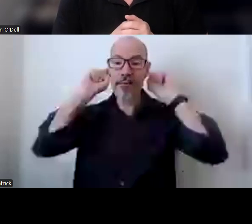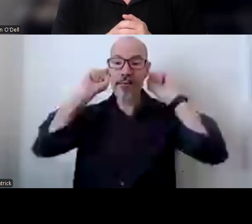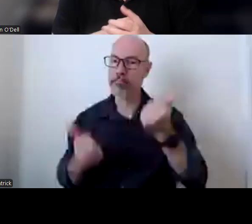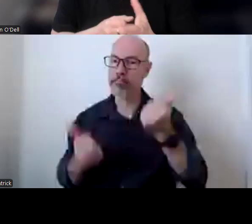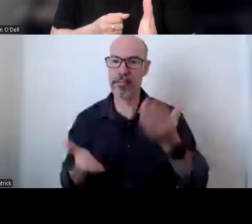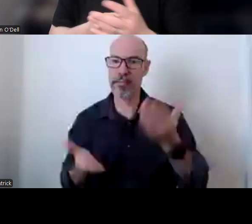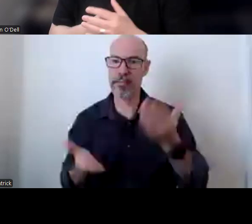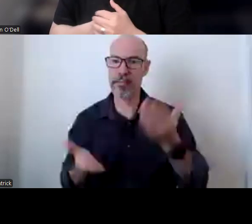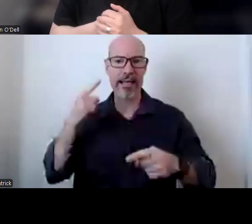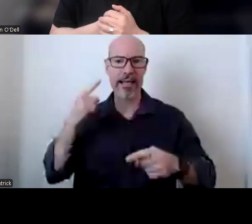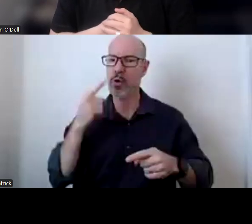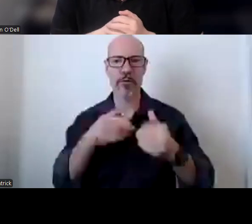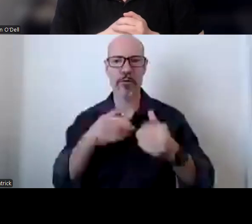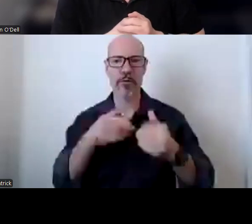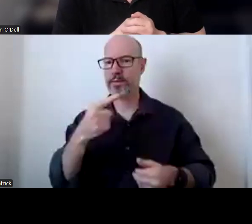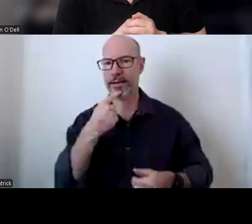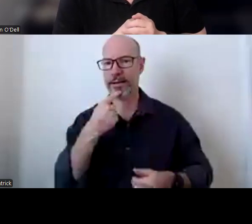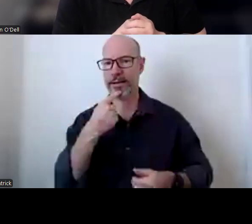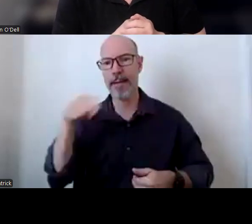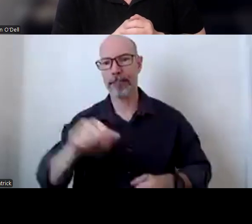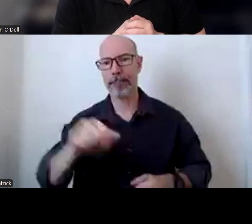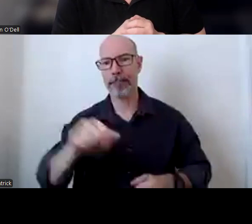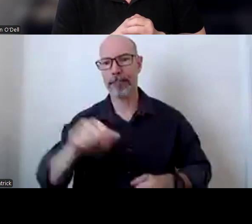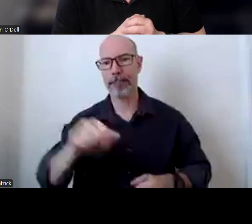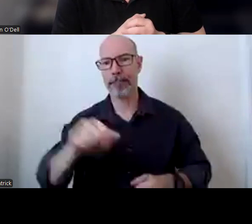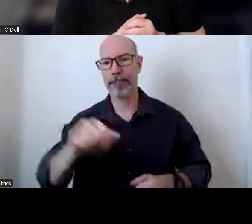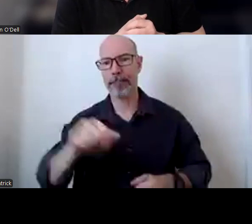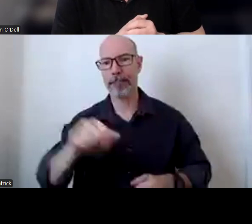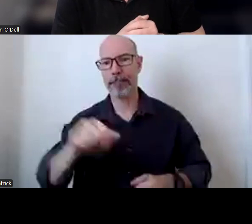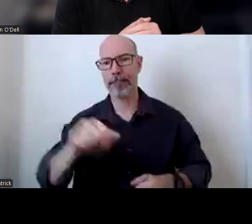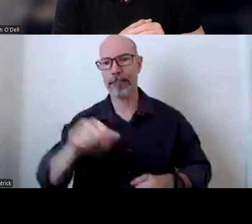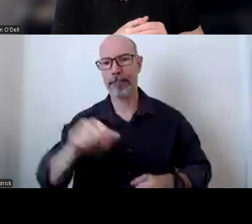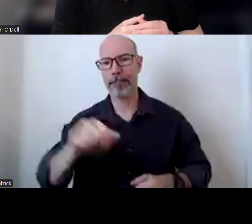Again, a cochlear implant is a wonderful medical device that